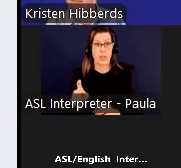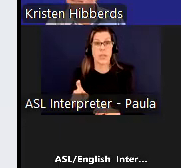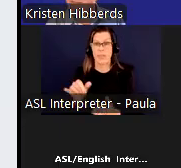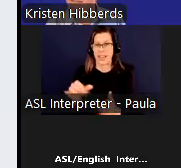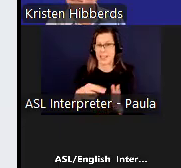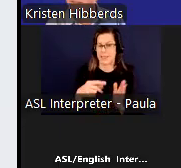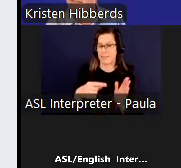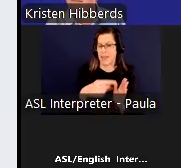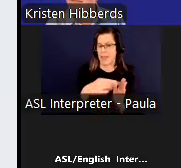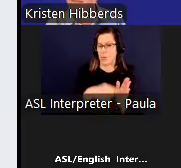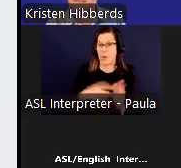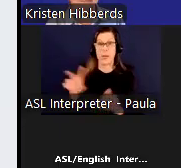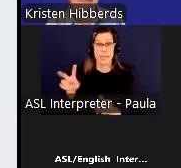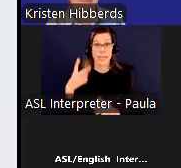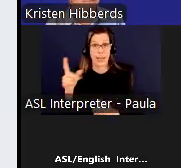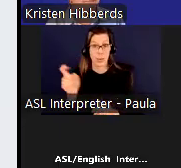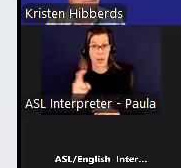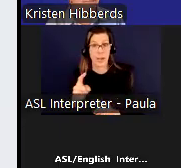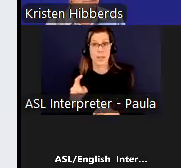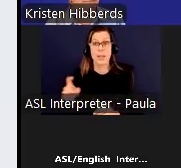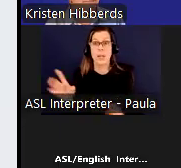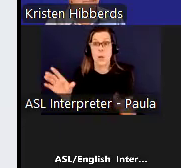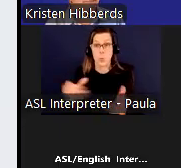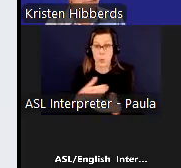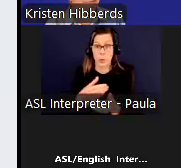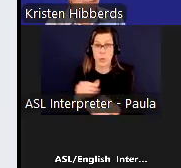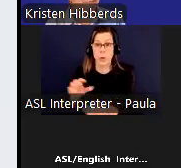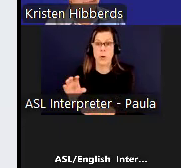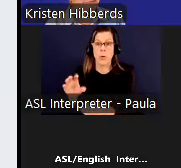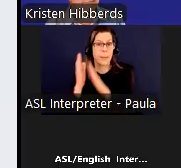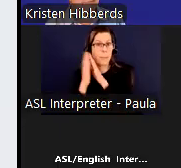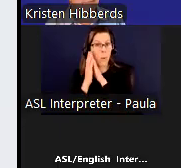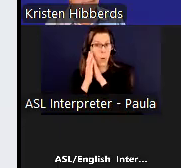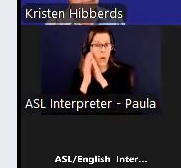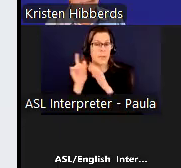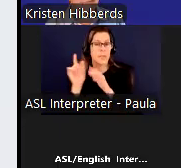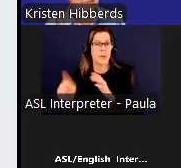my second question is room and boards are supposed to be registered with DHS,